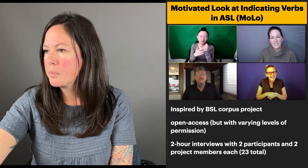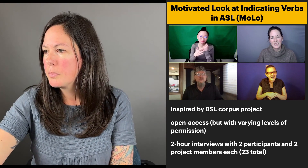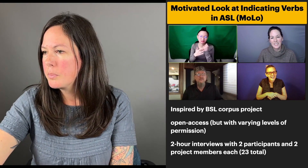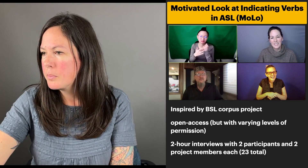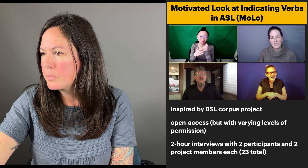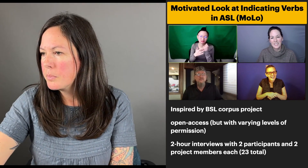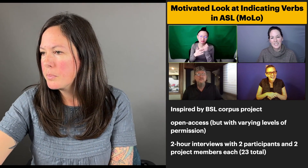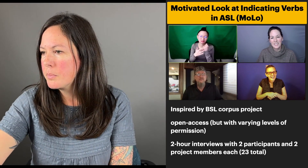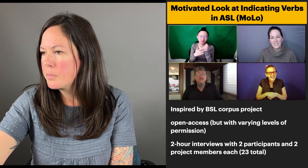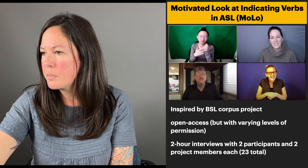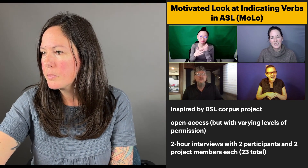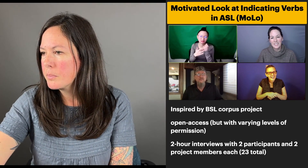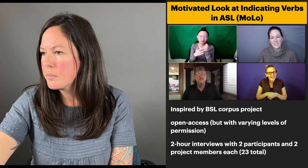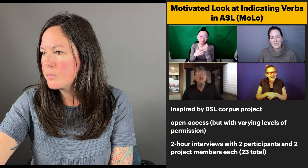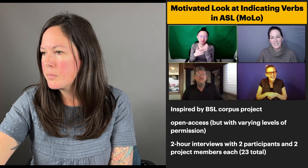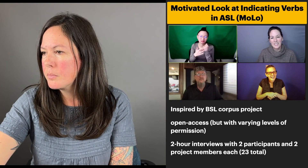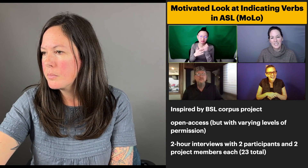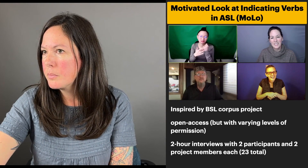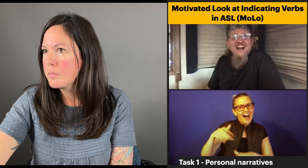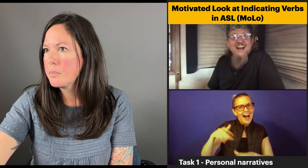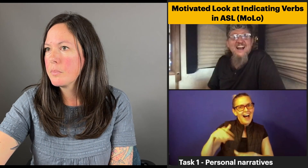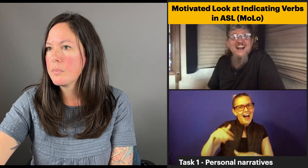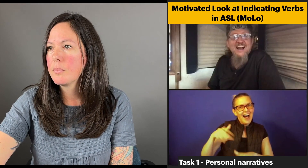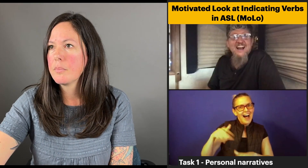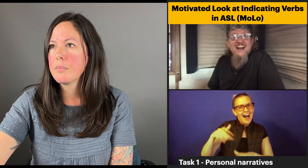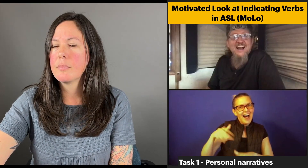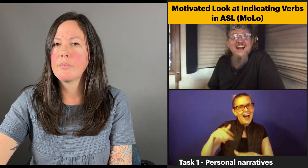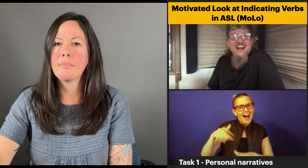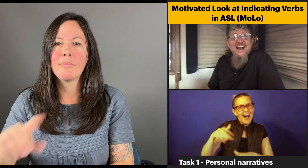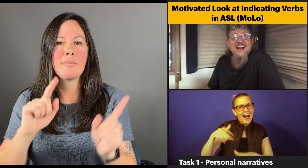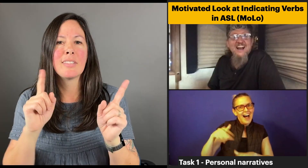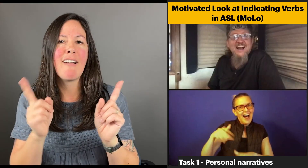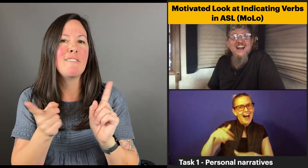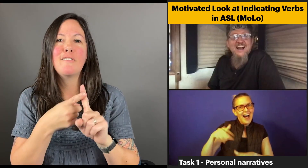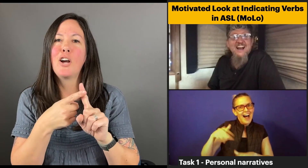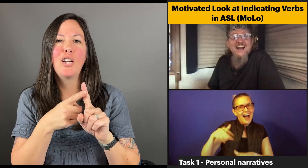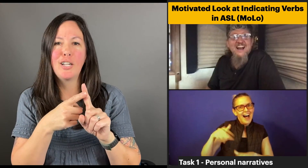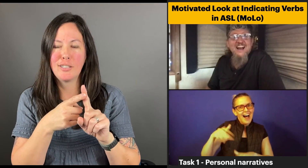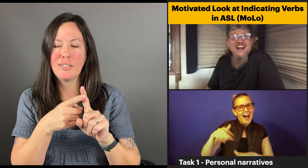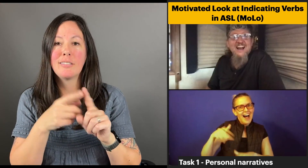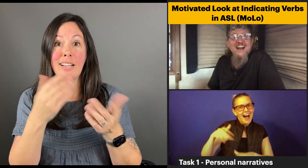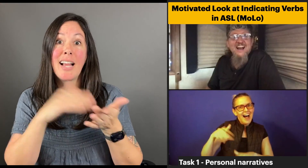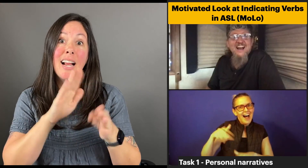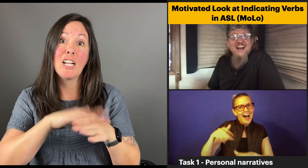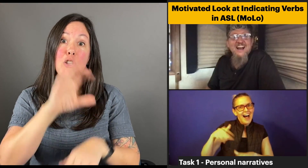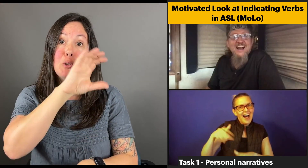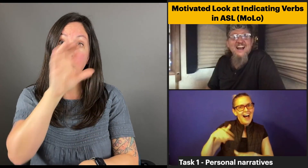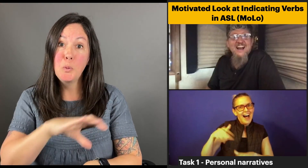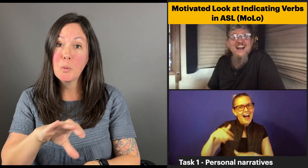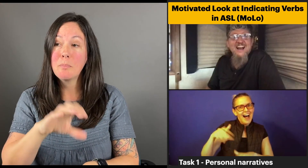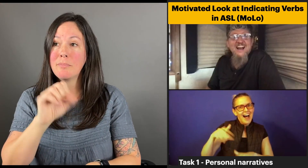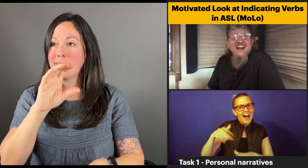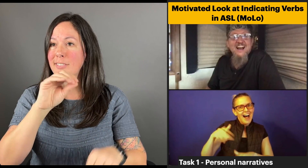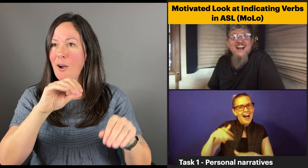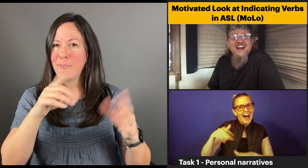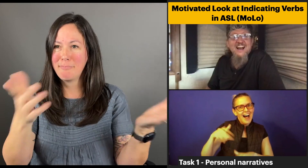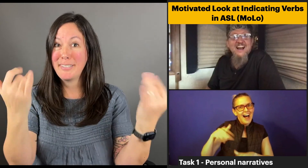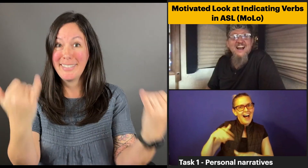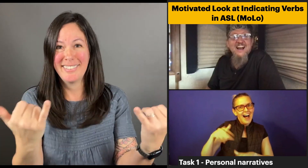two participants and two project members for each of these I'll show you um example of each of the